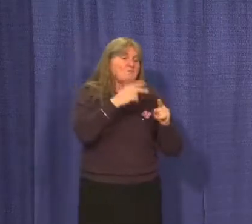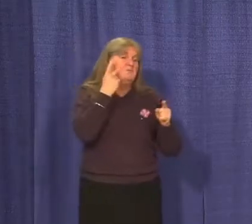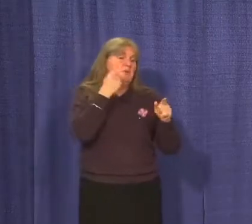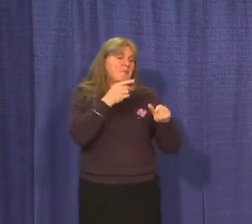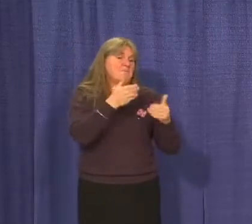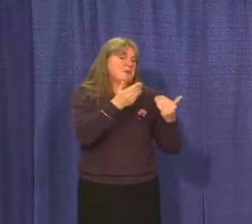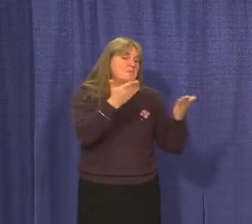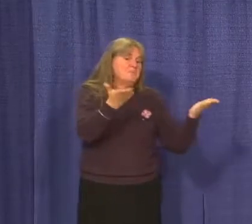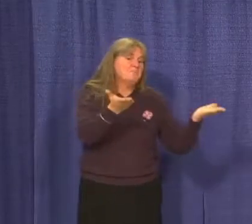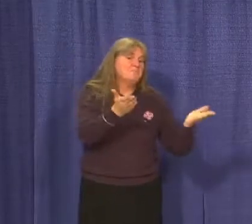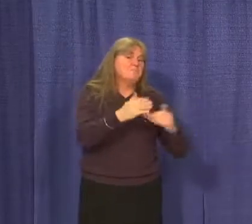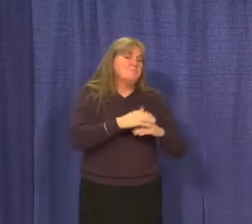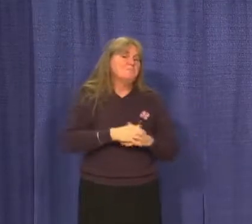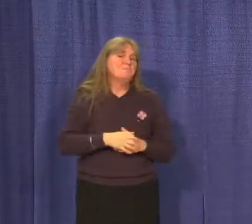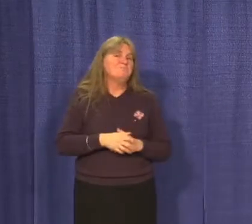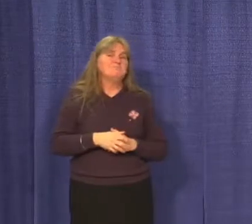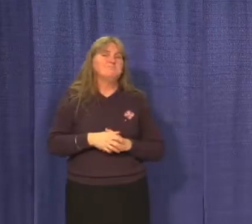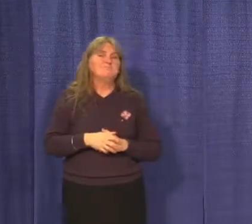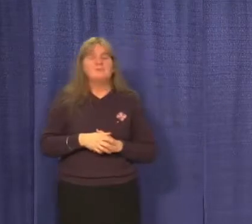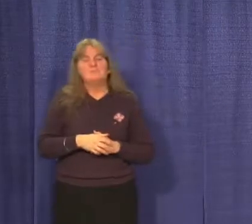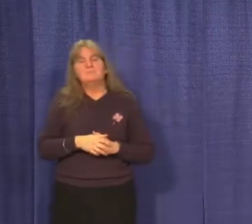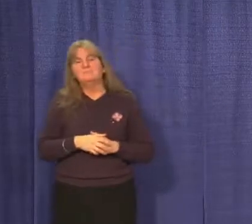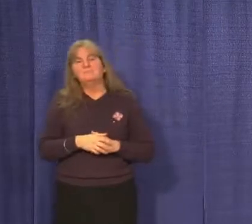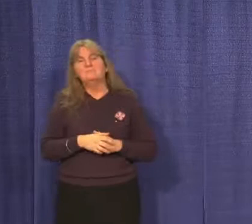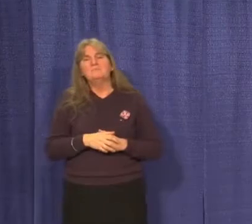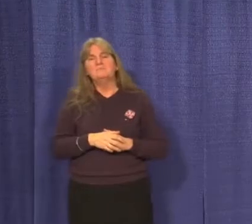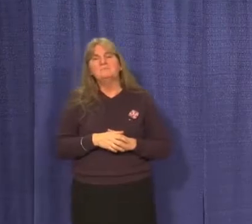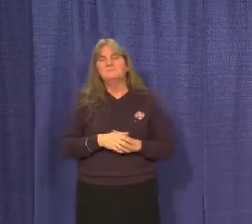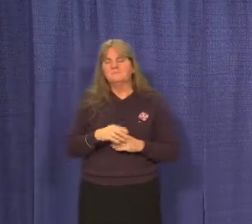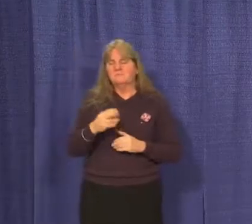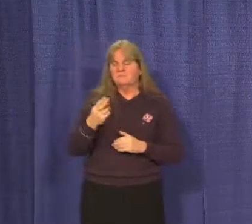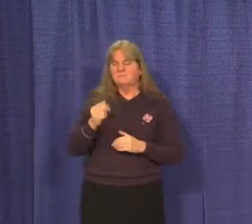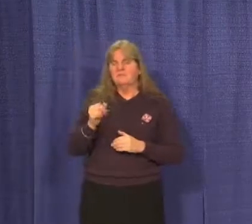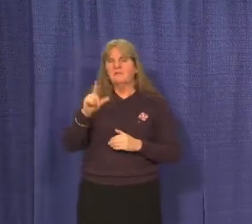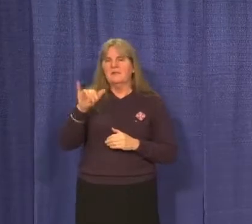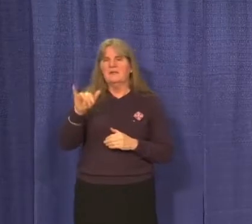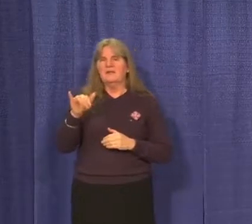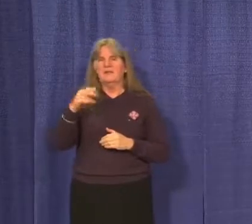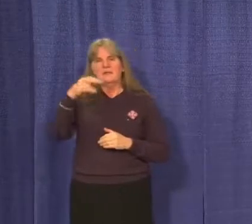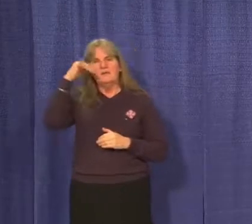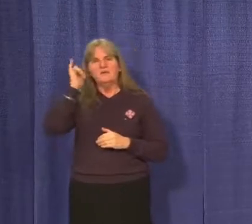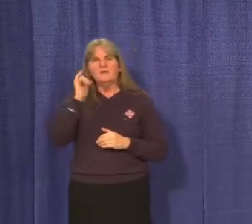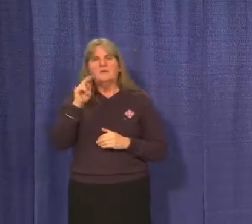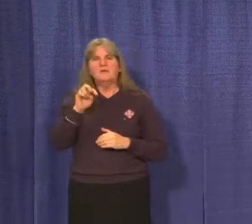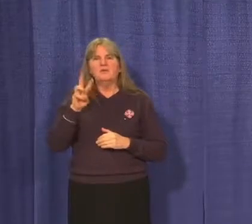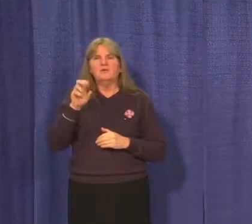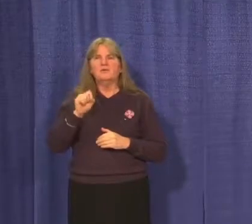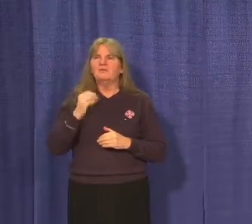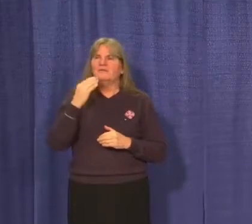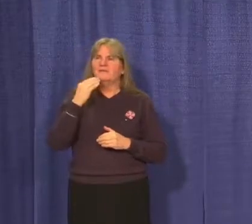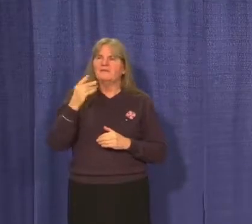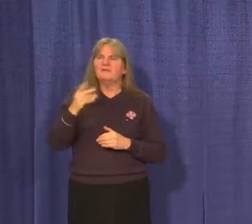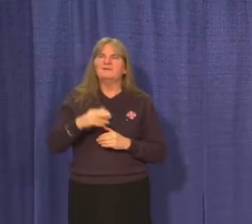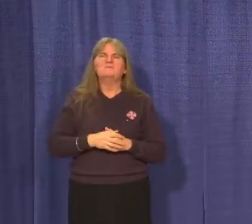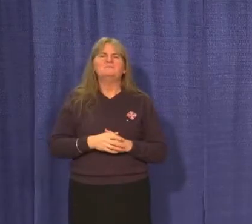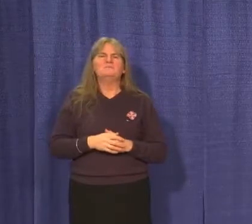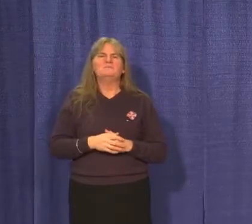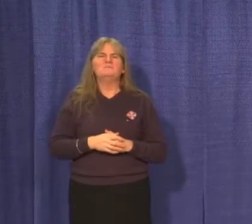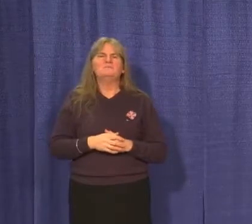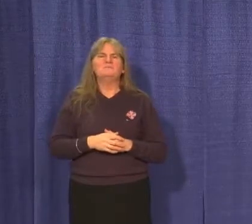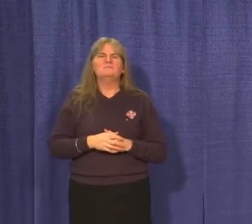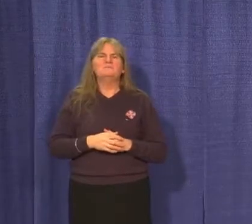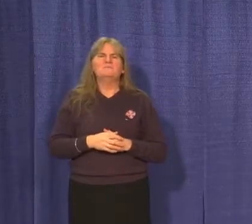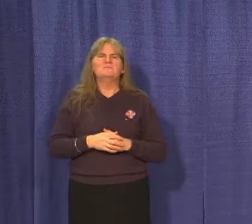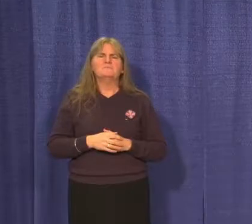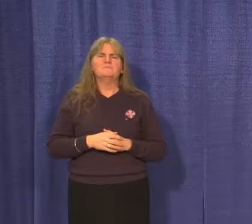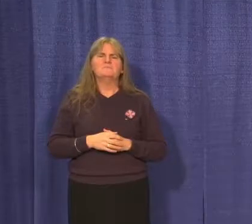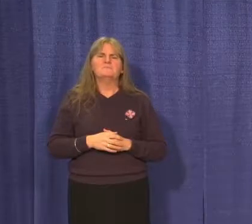Pat: Haley, Yukon News.